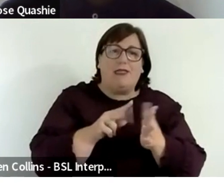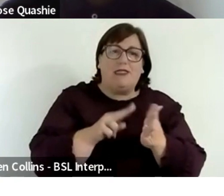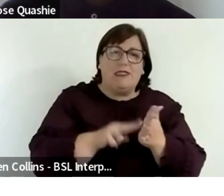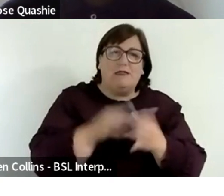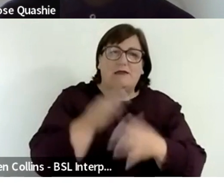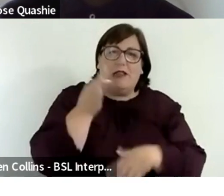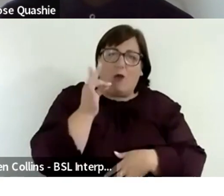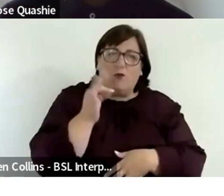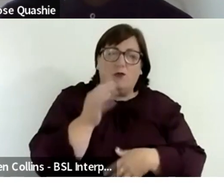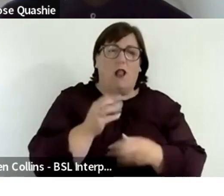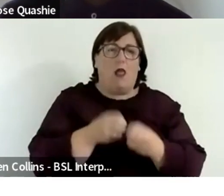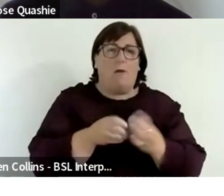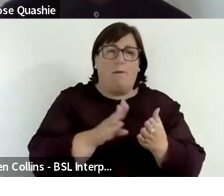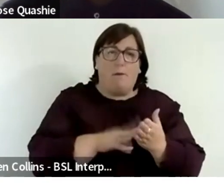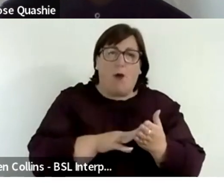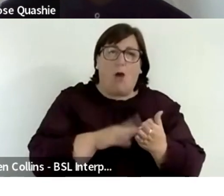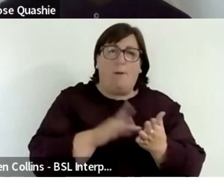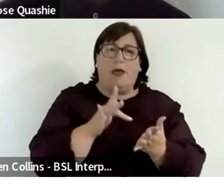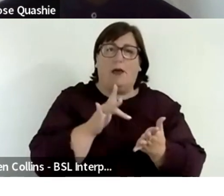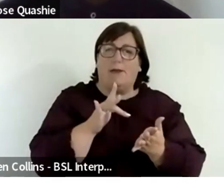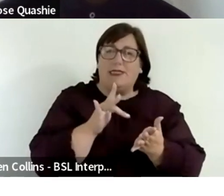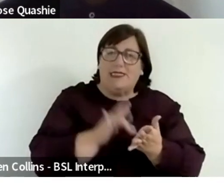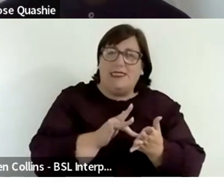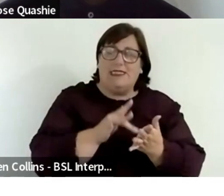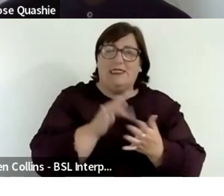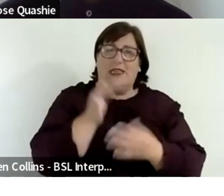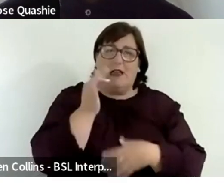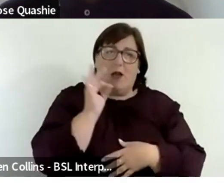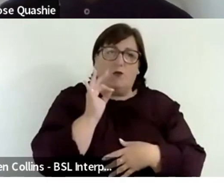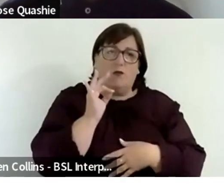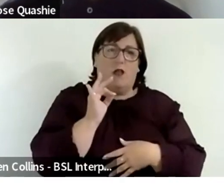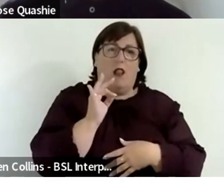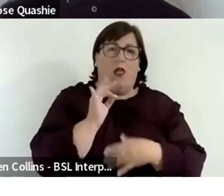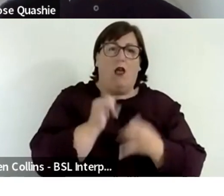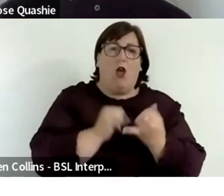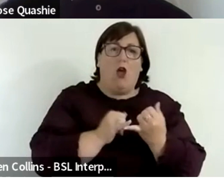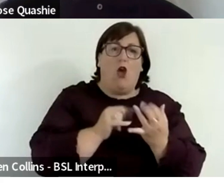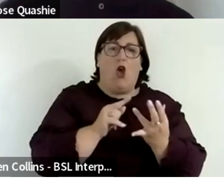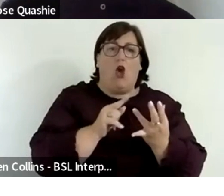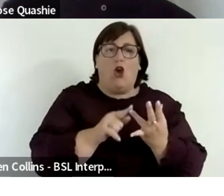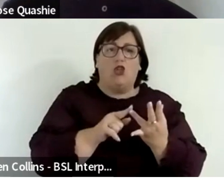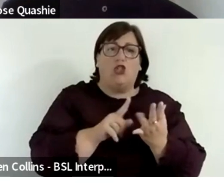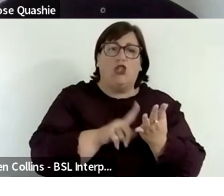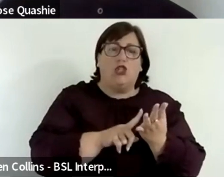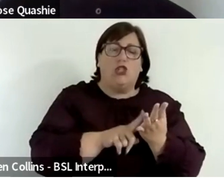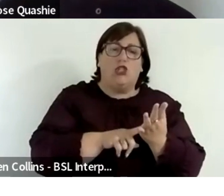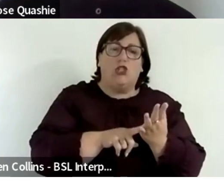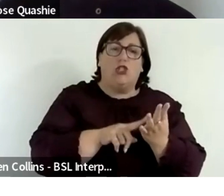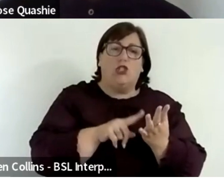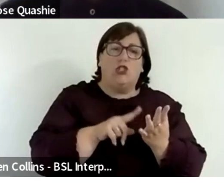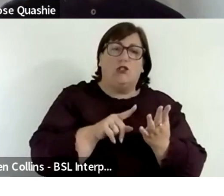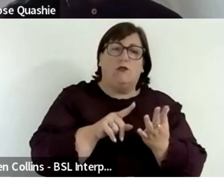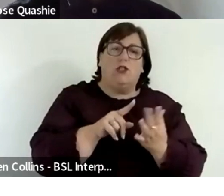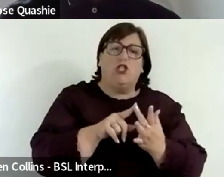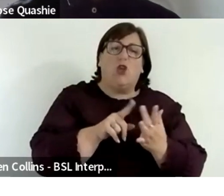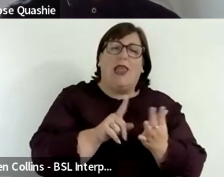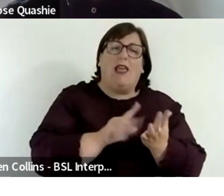Council, Solihull metropolitan Borough Council. Organisations that runs skills and employment services for